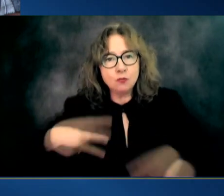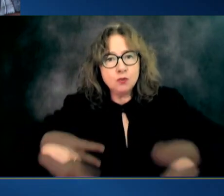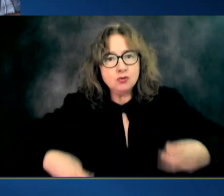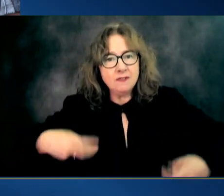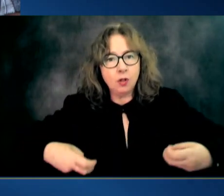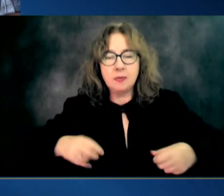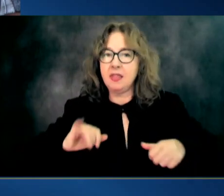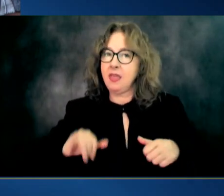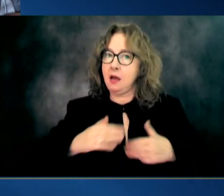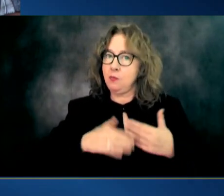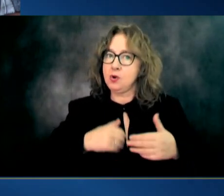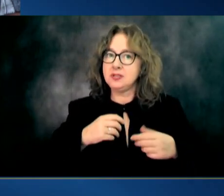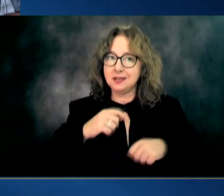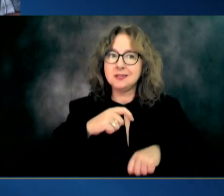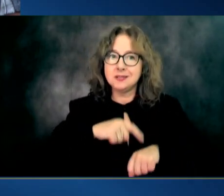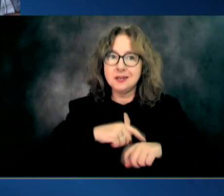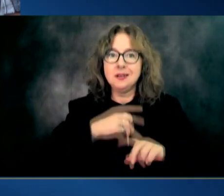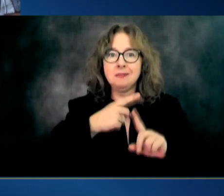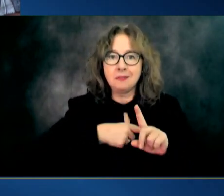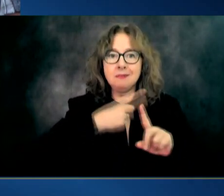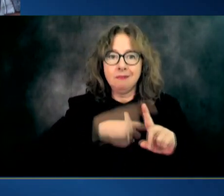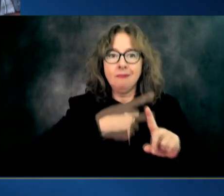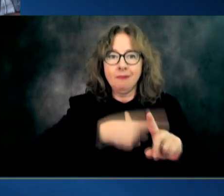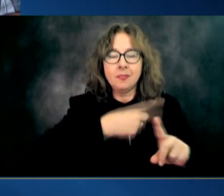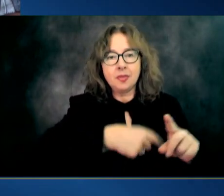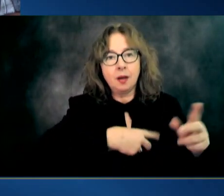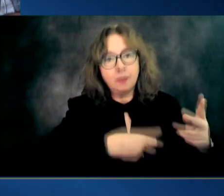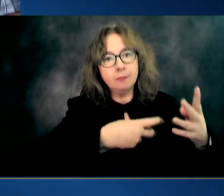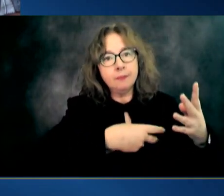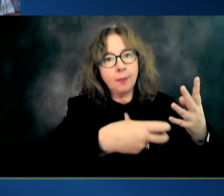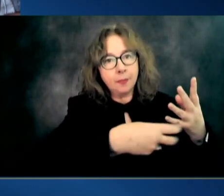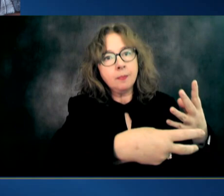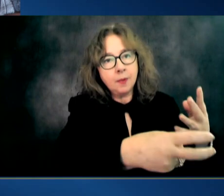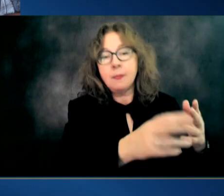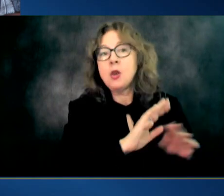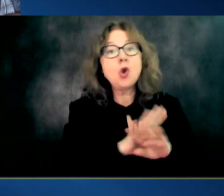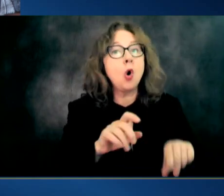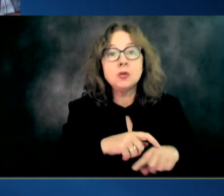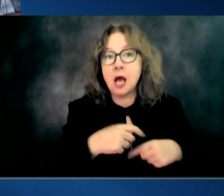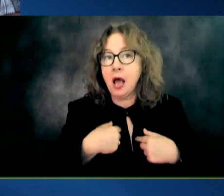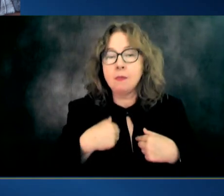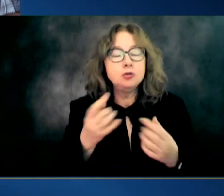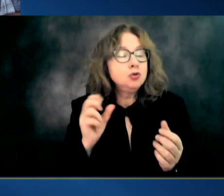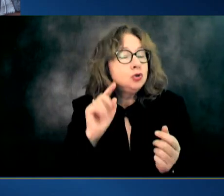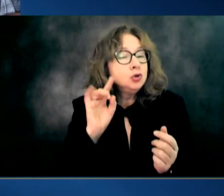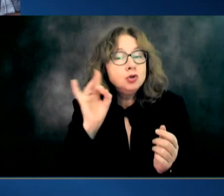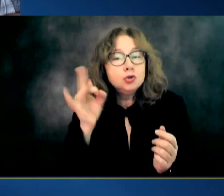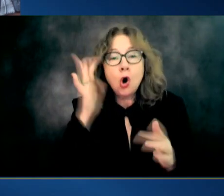It happens with every cycle. And because I was getting too ill to participate in the research,